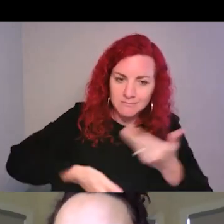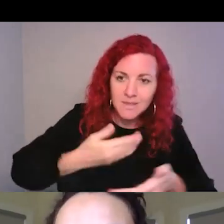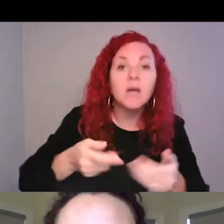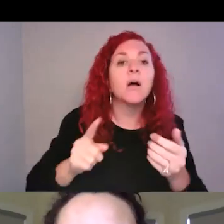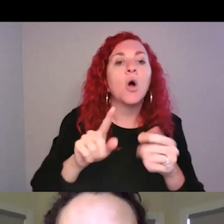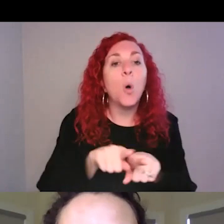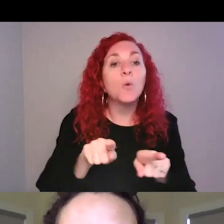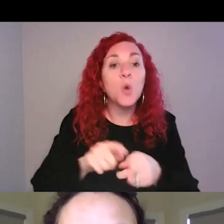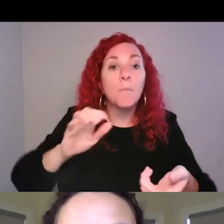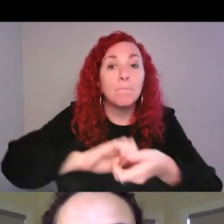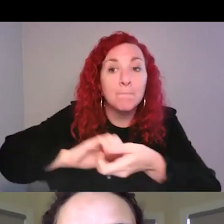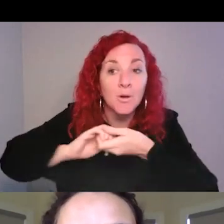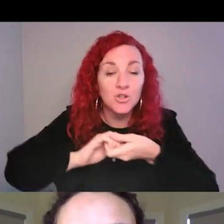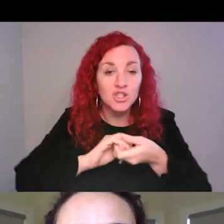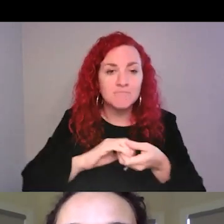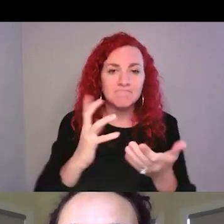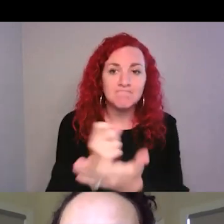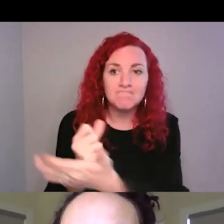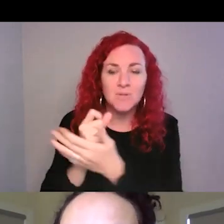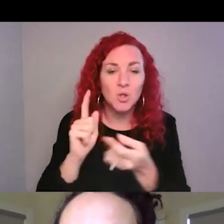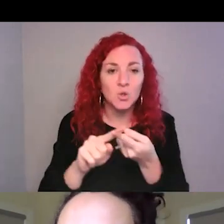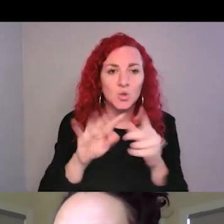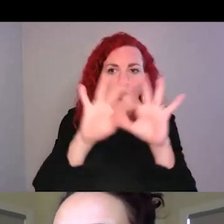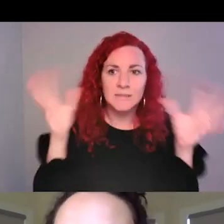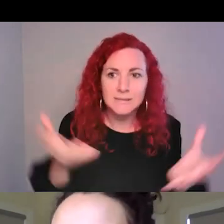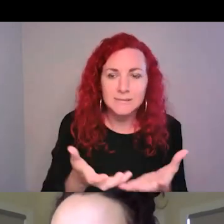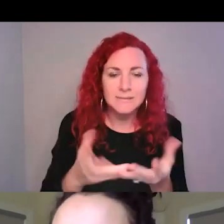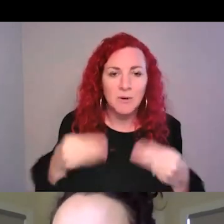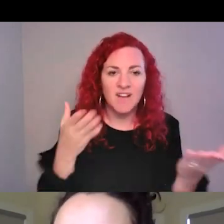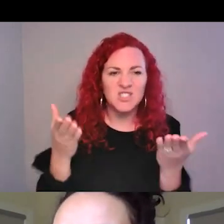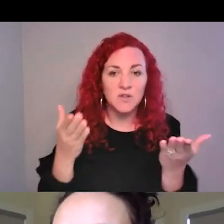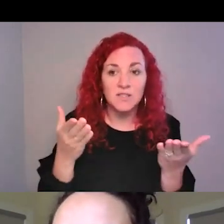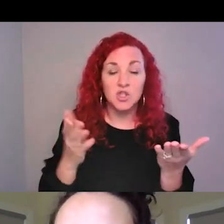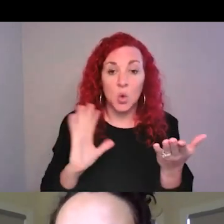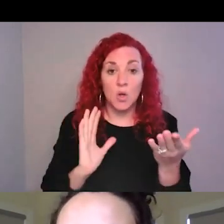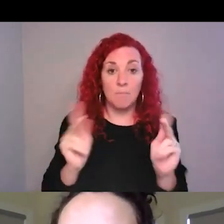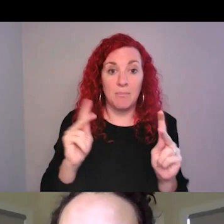TO REGIONALIZE. SO WE CONVENED FOR THE FIRST TIME KNOWING THAT